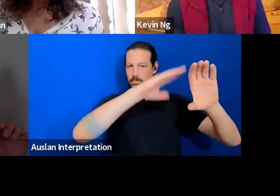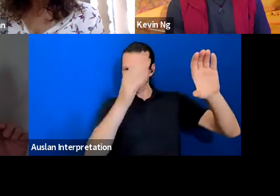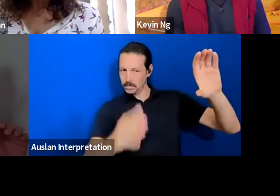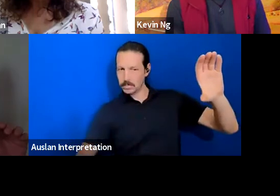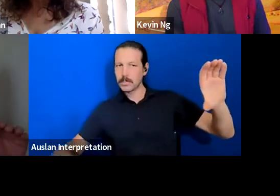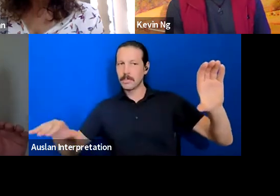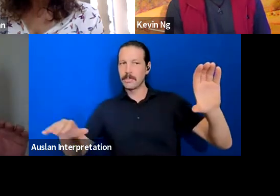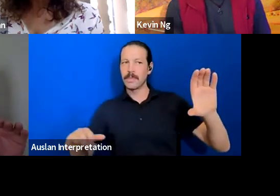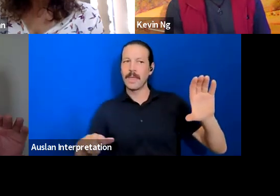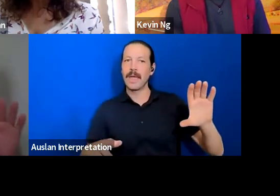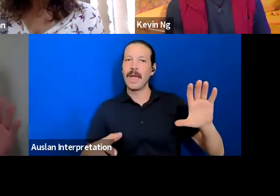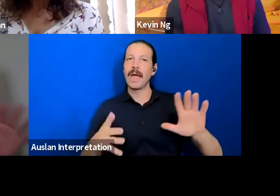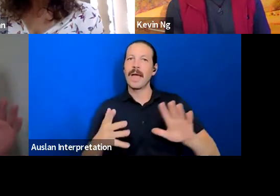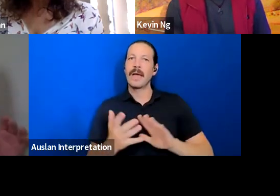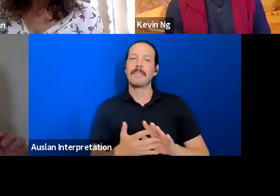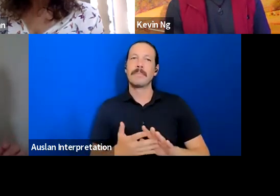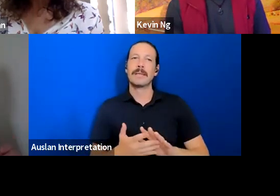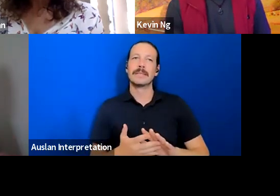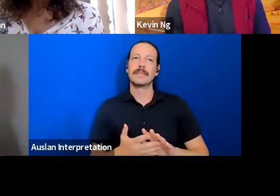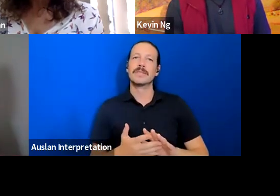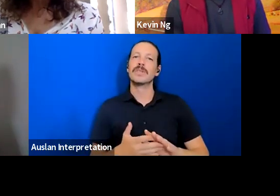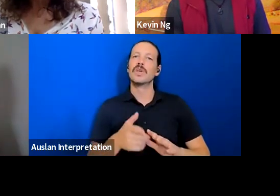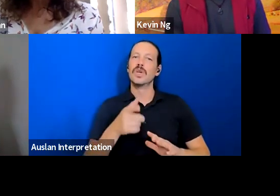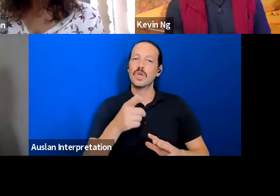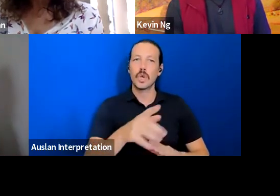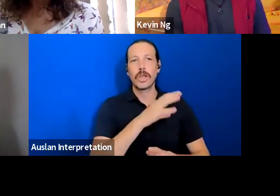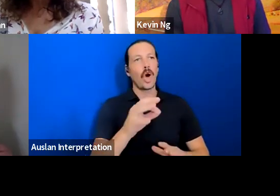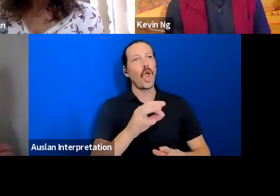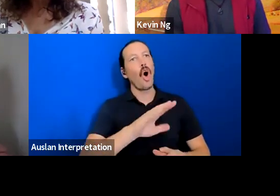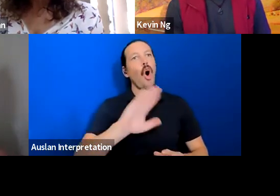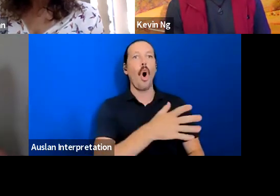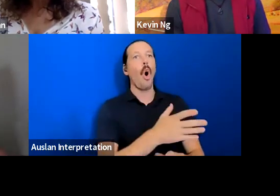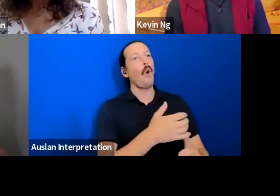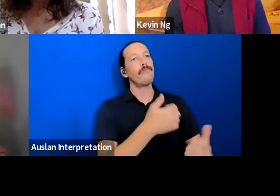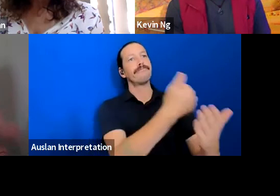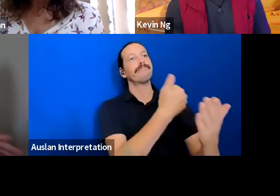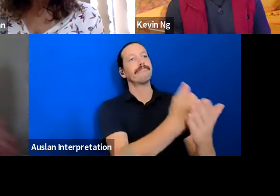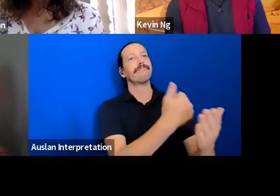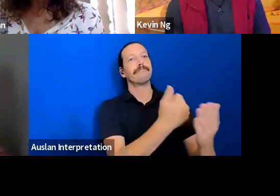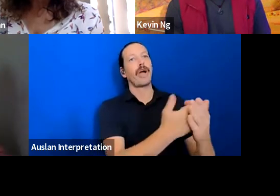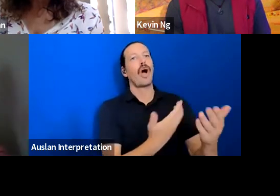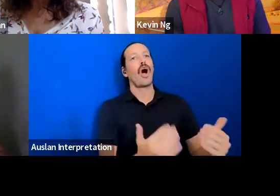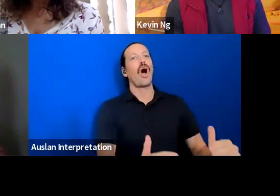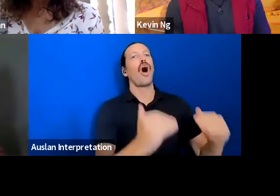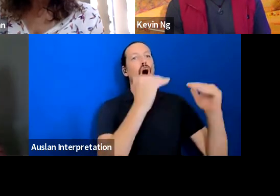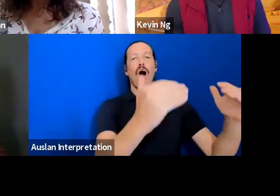your distribution of scoring is like on a curve of these ones at the top really deserve to be there